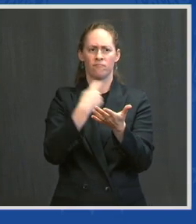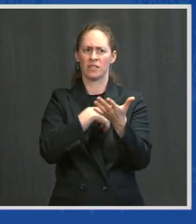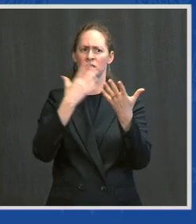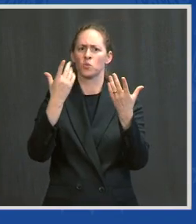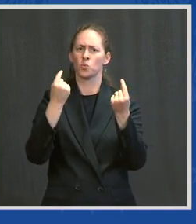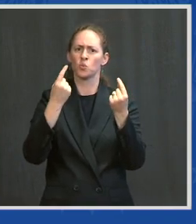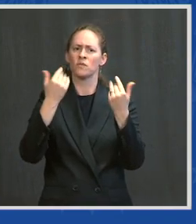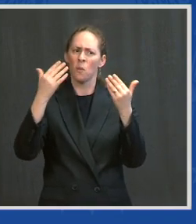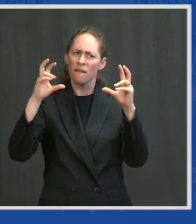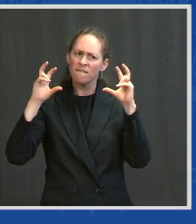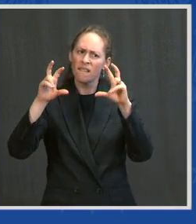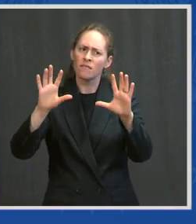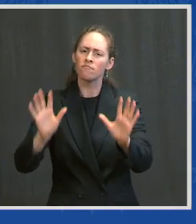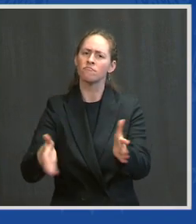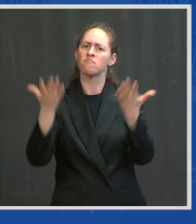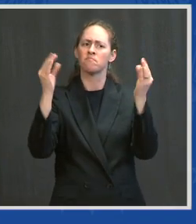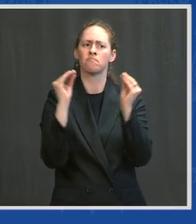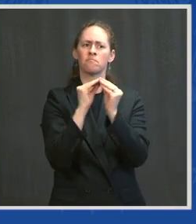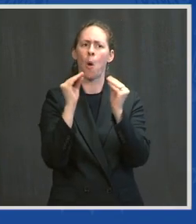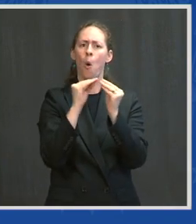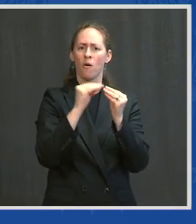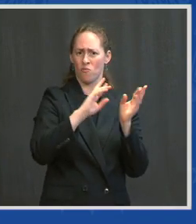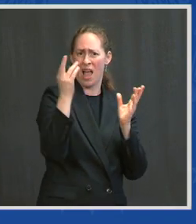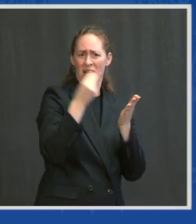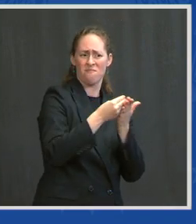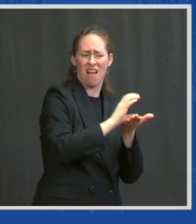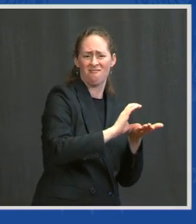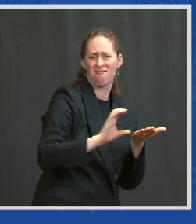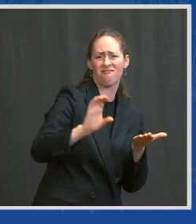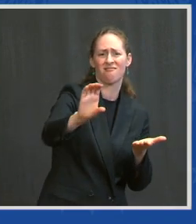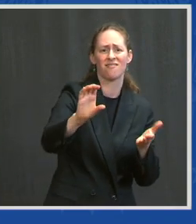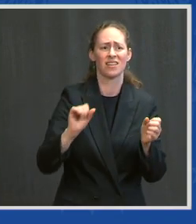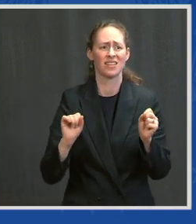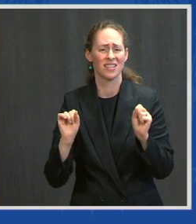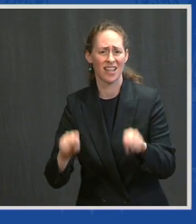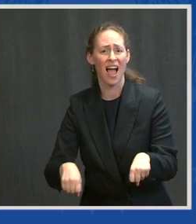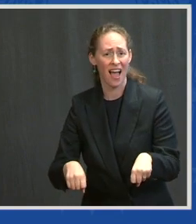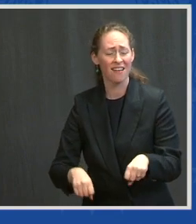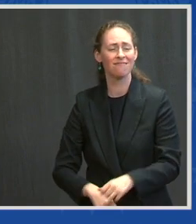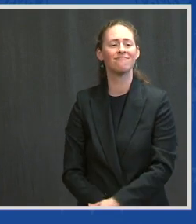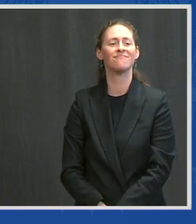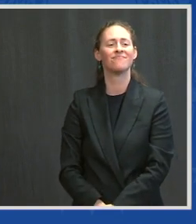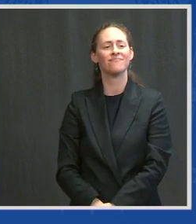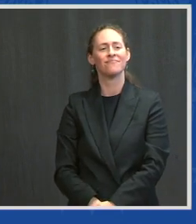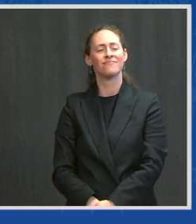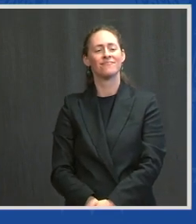and Tribes can do with that funding: When someone finishes their time in prison,